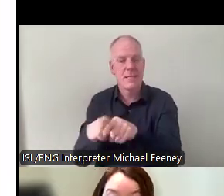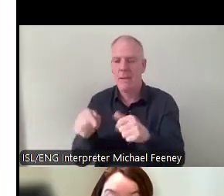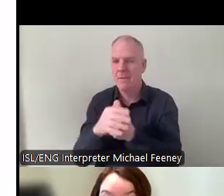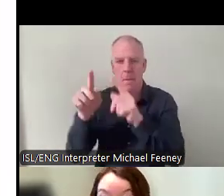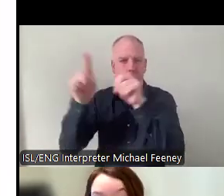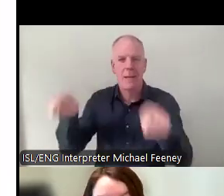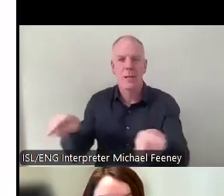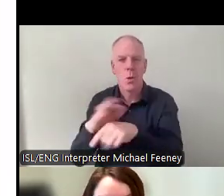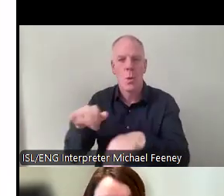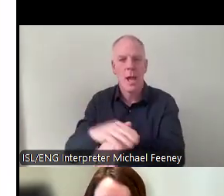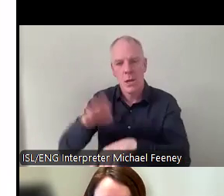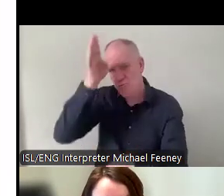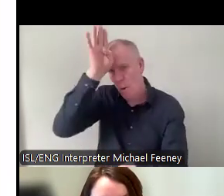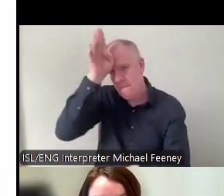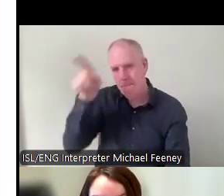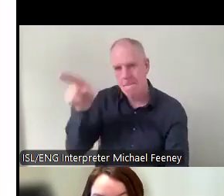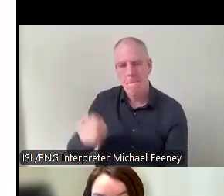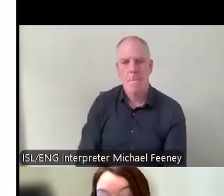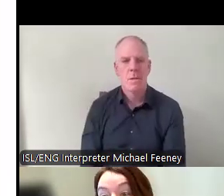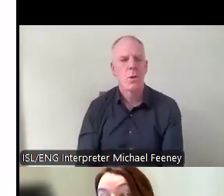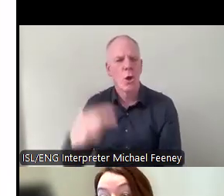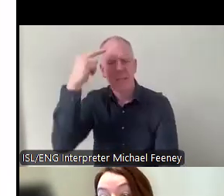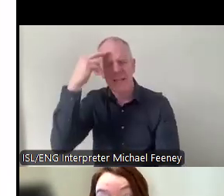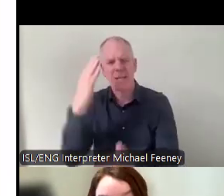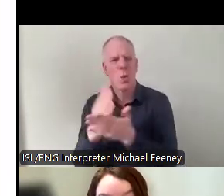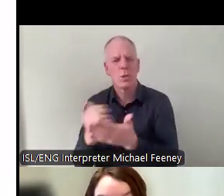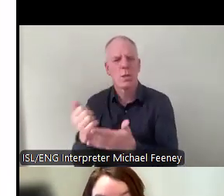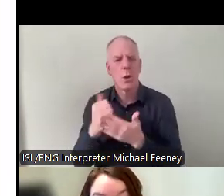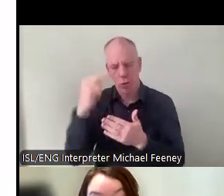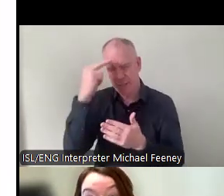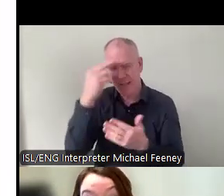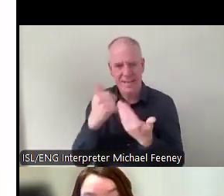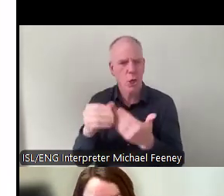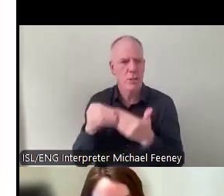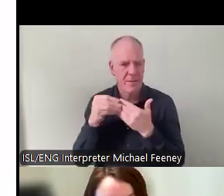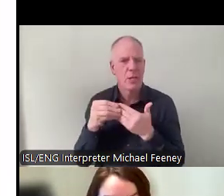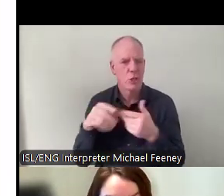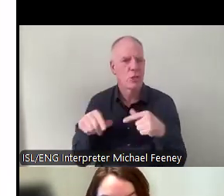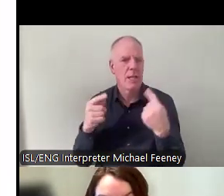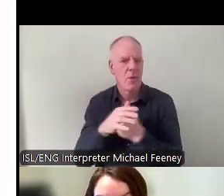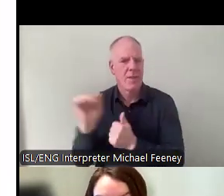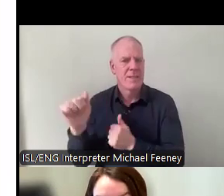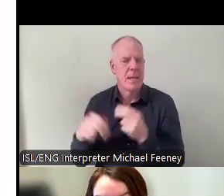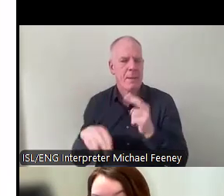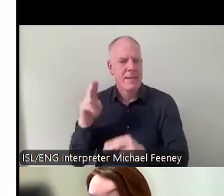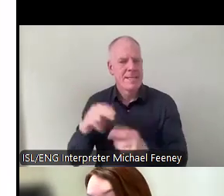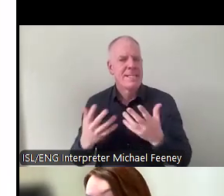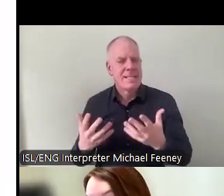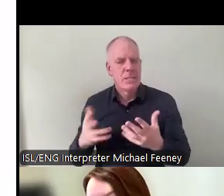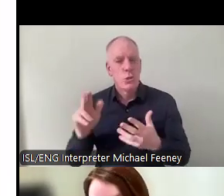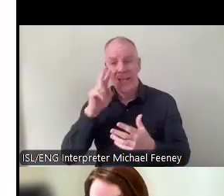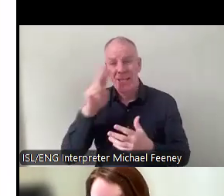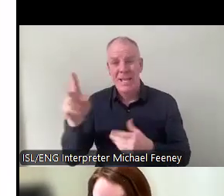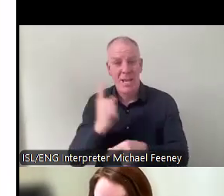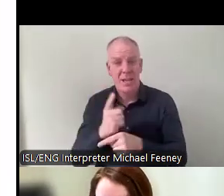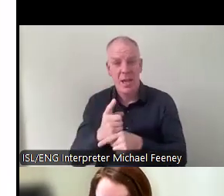understanding this wooden support is really key to understanding the conservation challenges for this painting. You can see here I've put in the lower right an